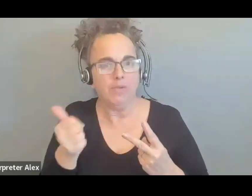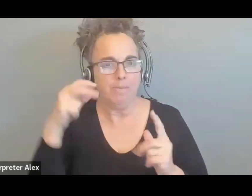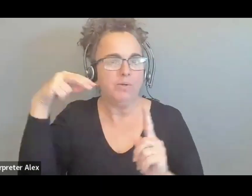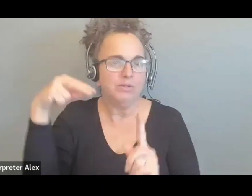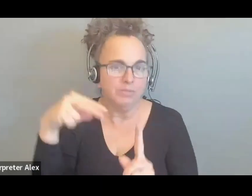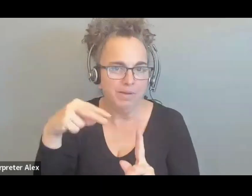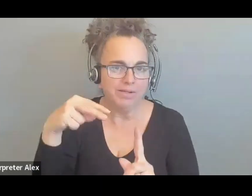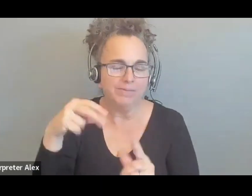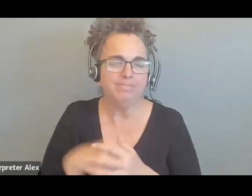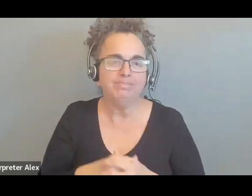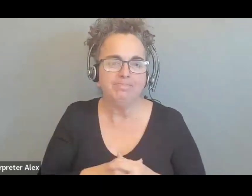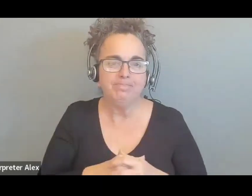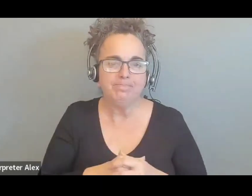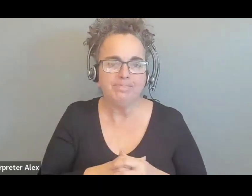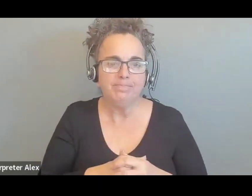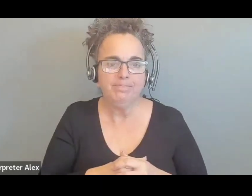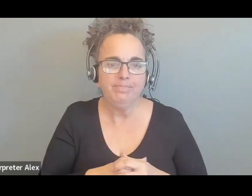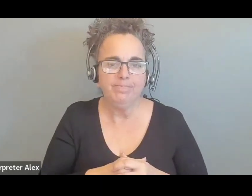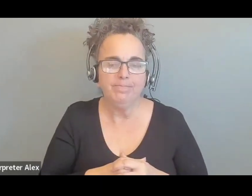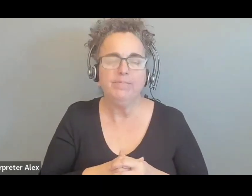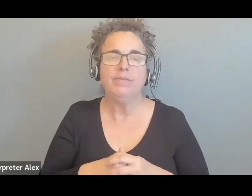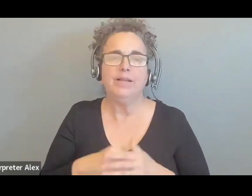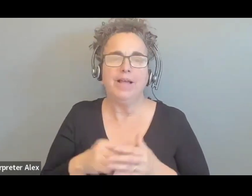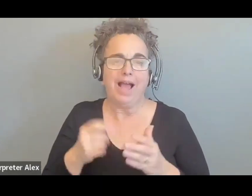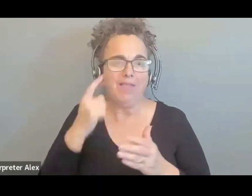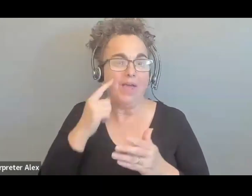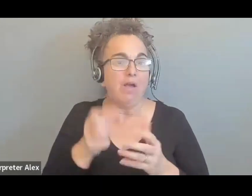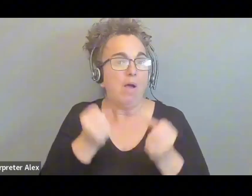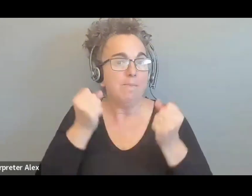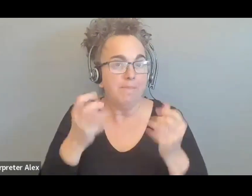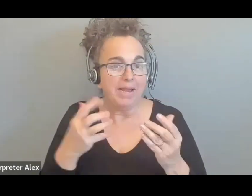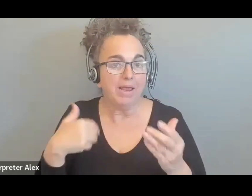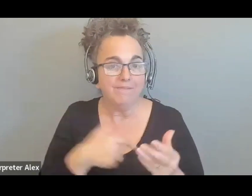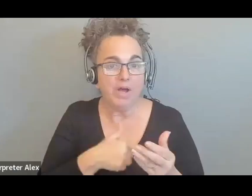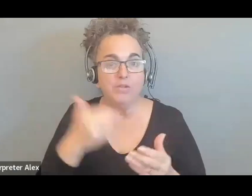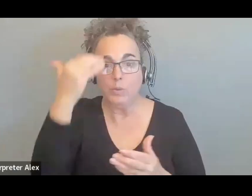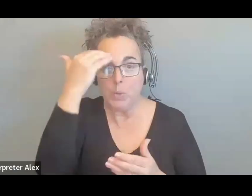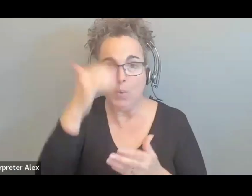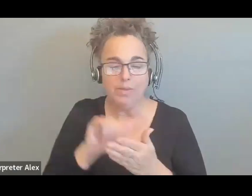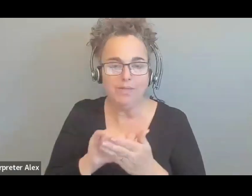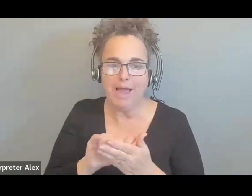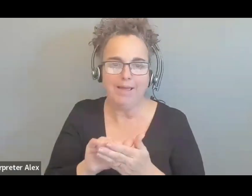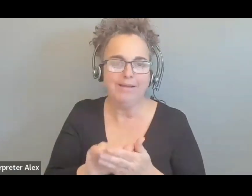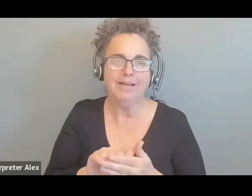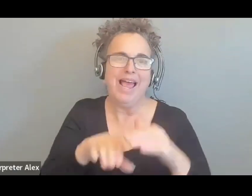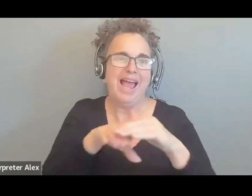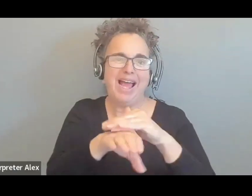I, I sometimes think that I, I think a lot of us know that accessibility is also just good design.